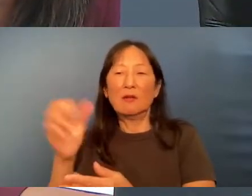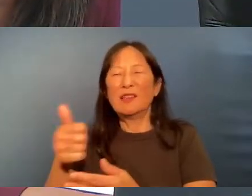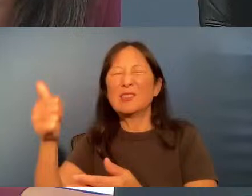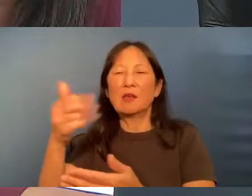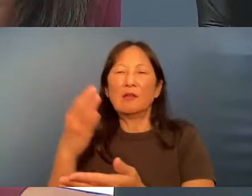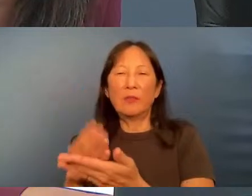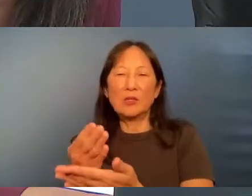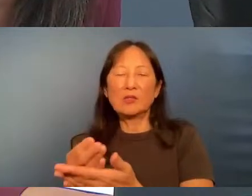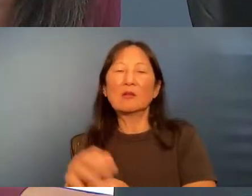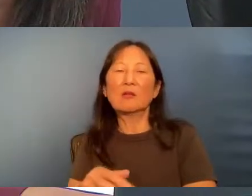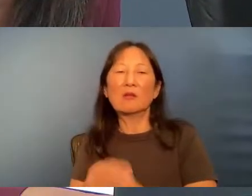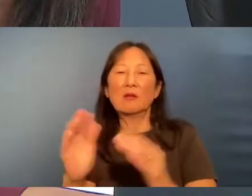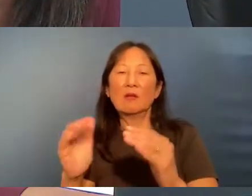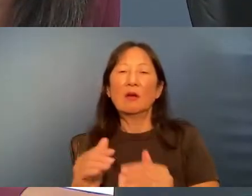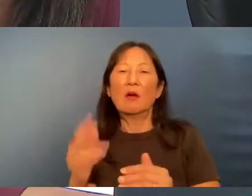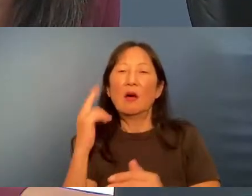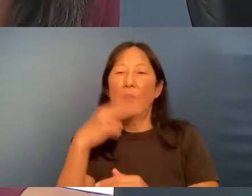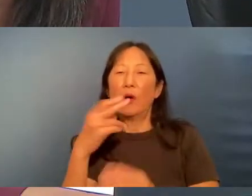Next is the Hawaii State Council on Developmental Disabilities.